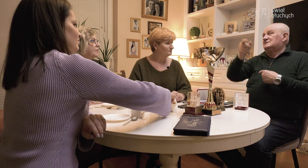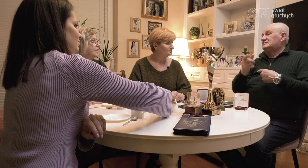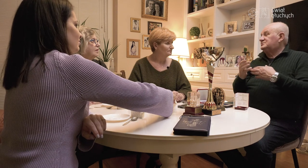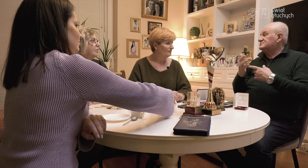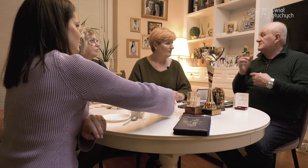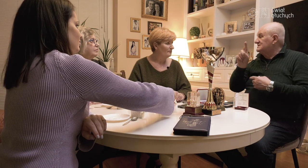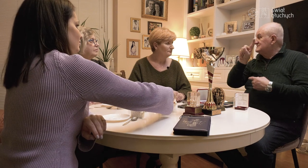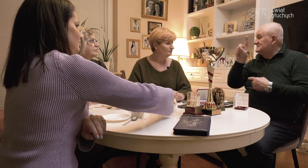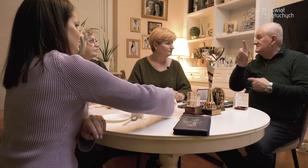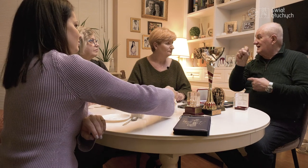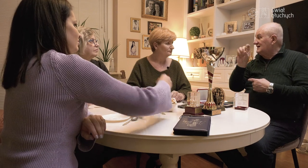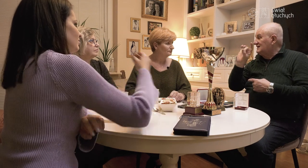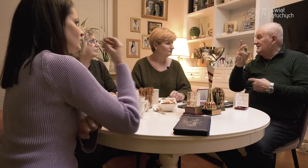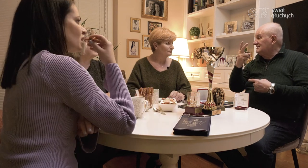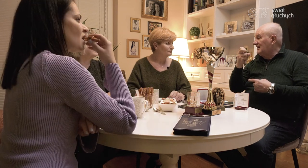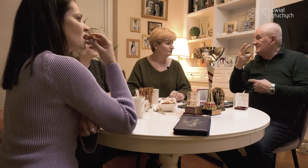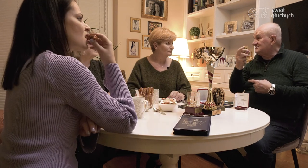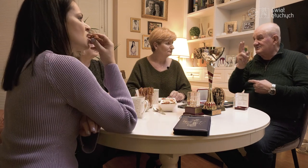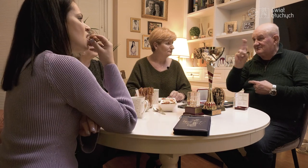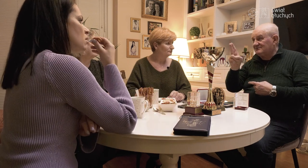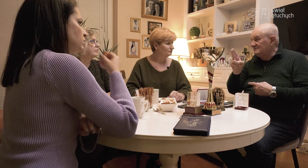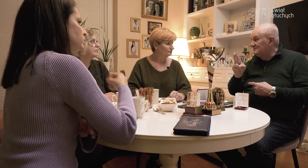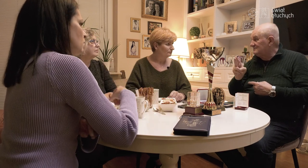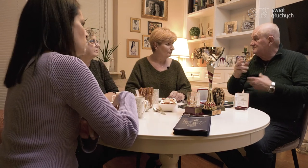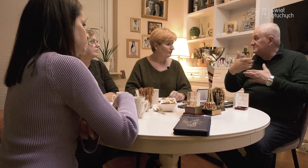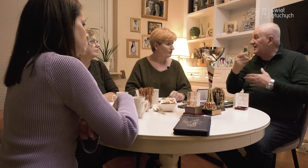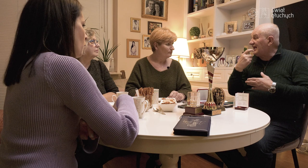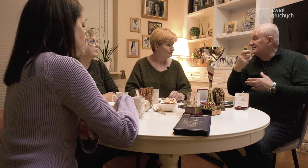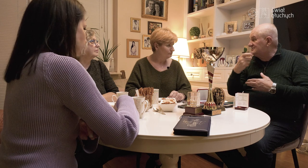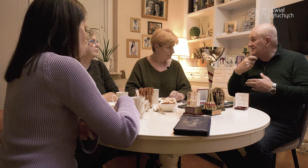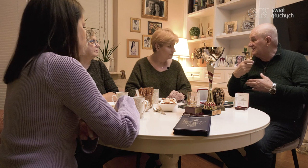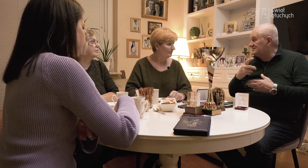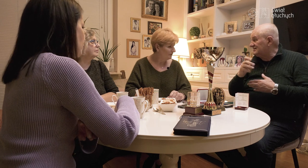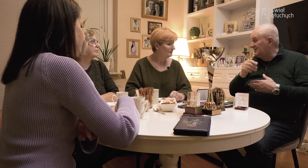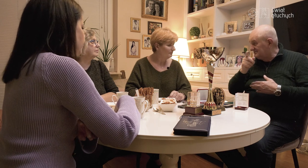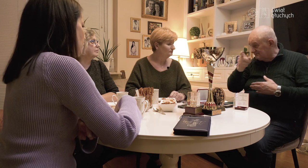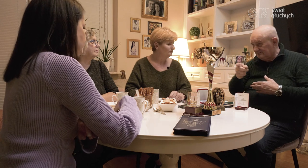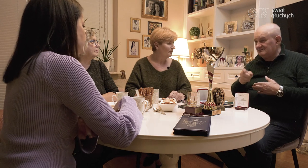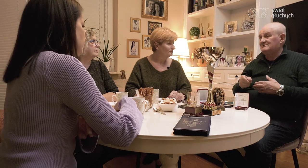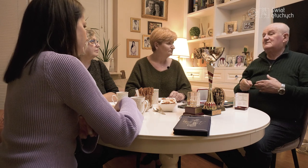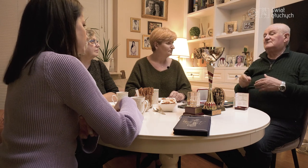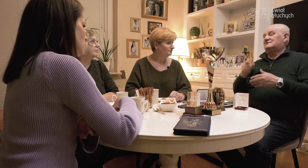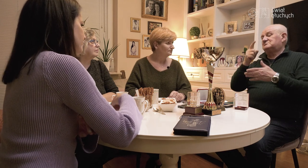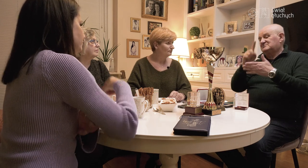Most often in the vicinity of Kielce.